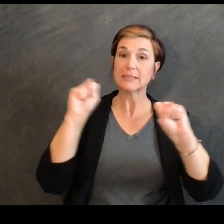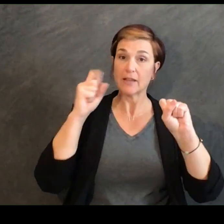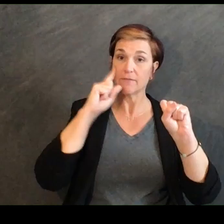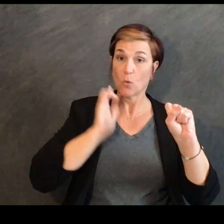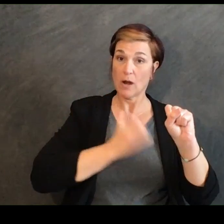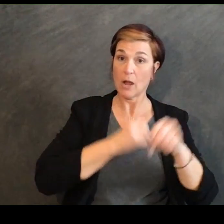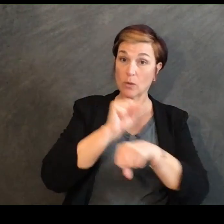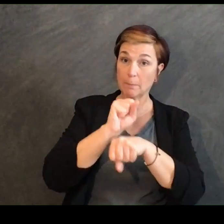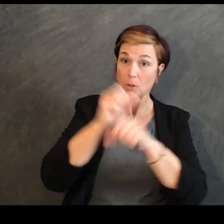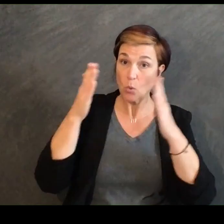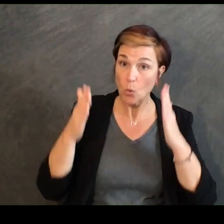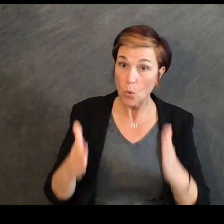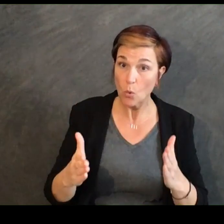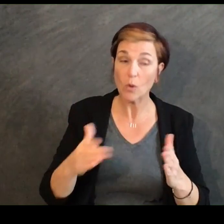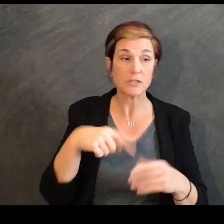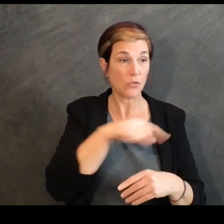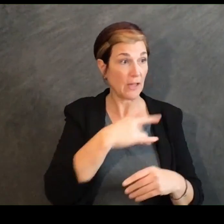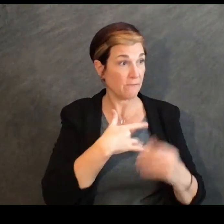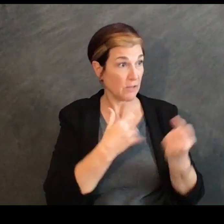with making sure that they feel supported during this very critical time